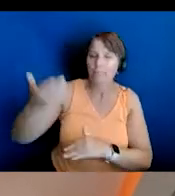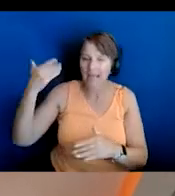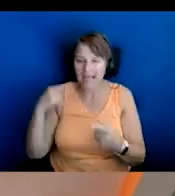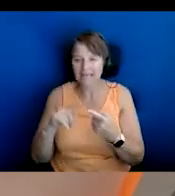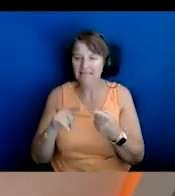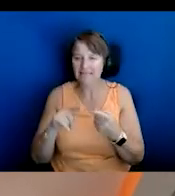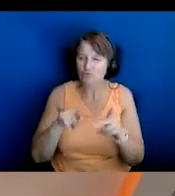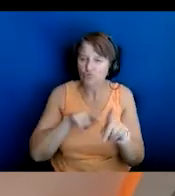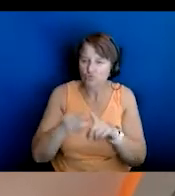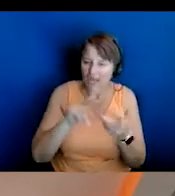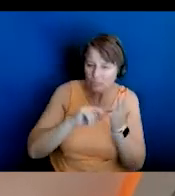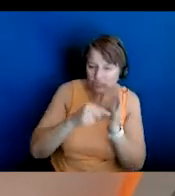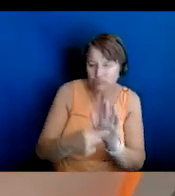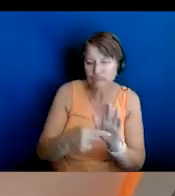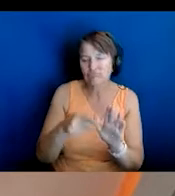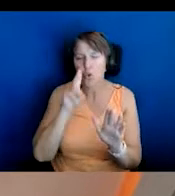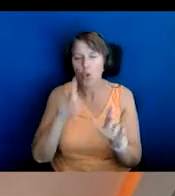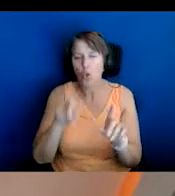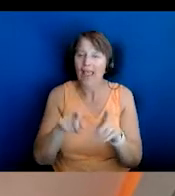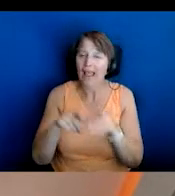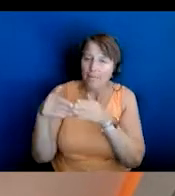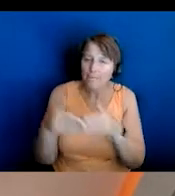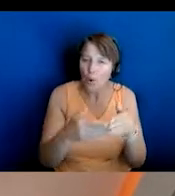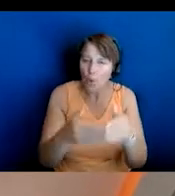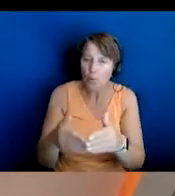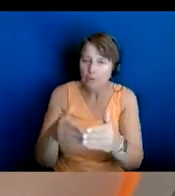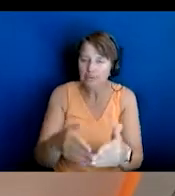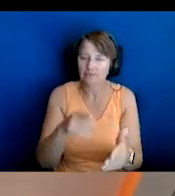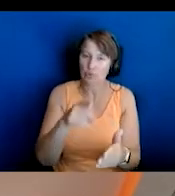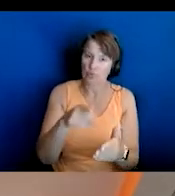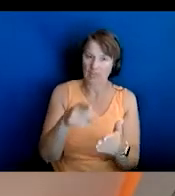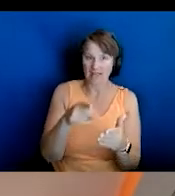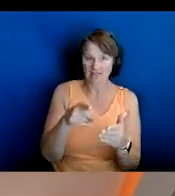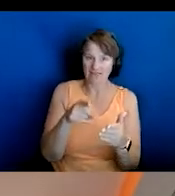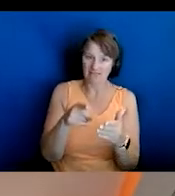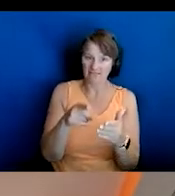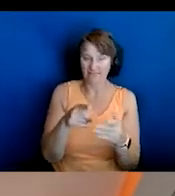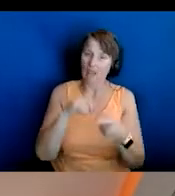And as a site for transformation. So, this is the permanent bakehouse.